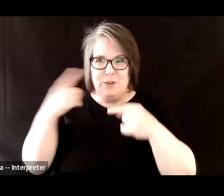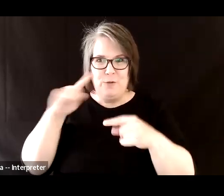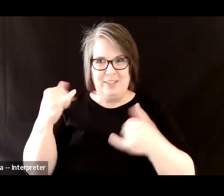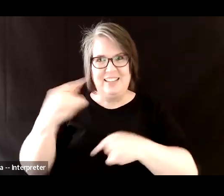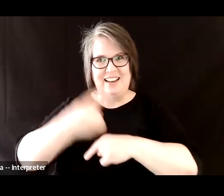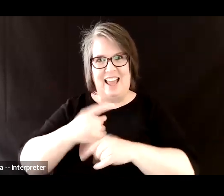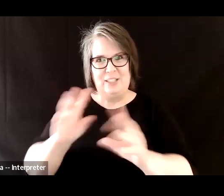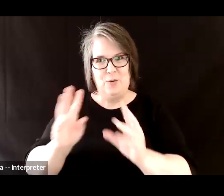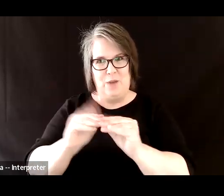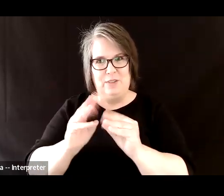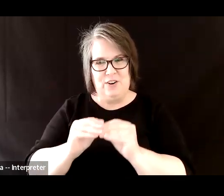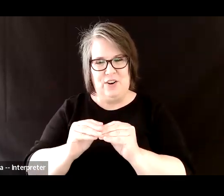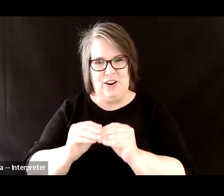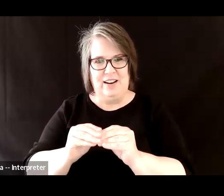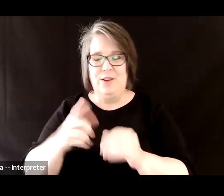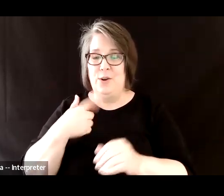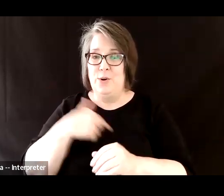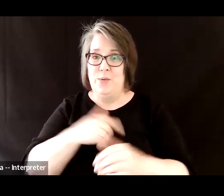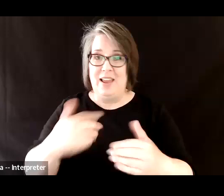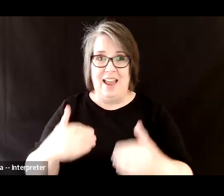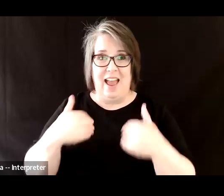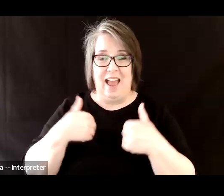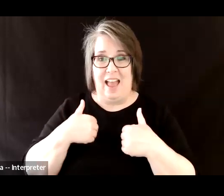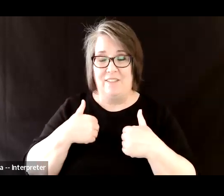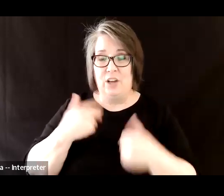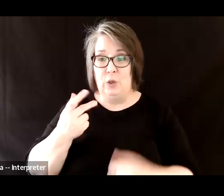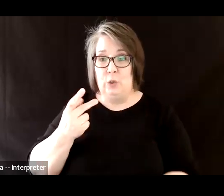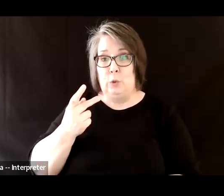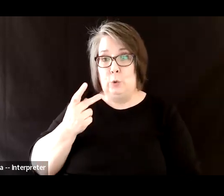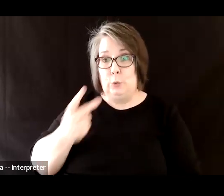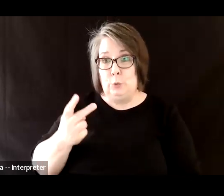webinars. We have two people in the